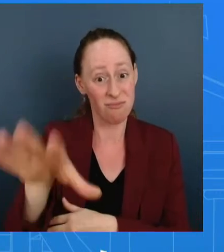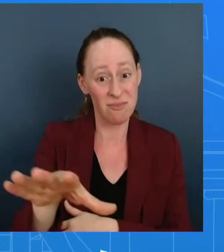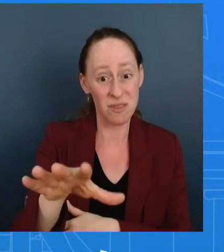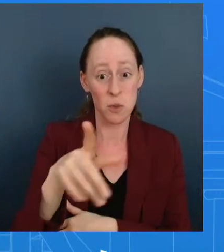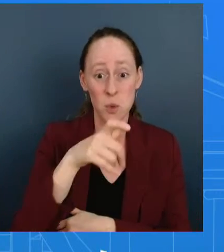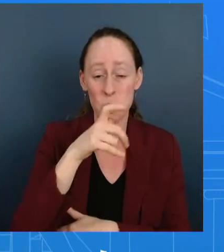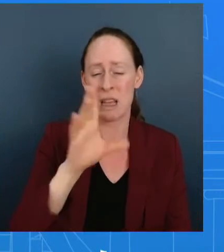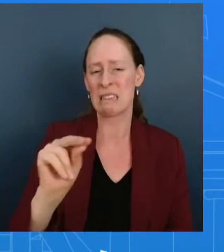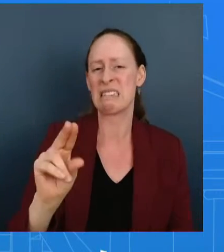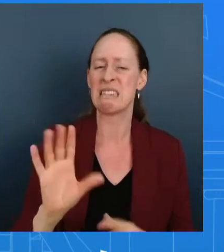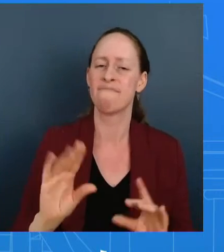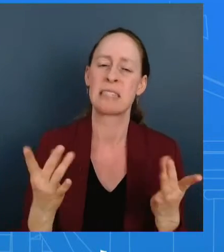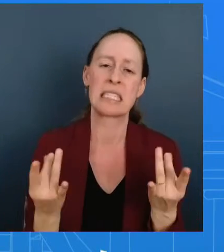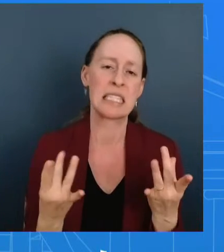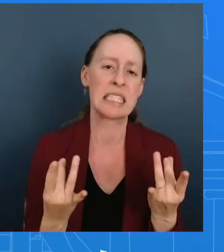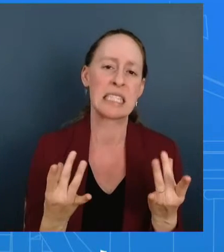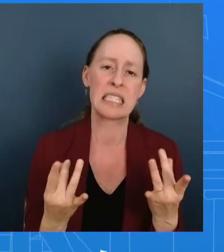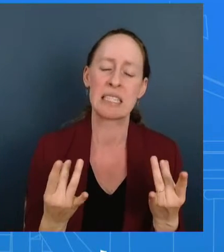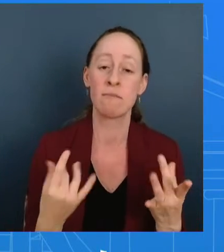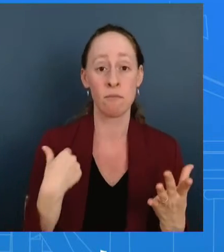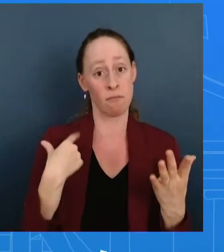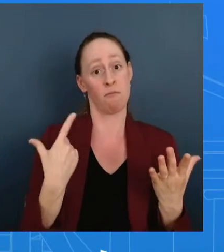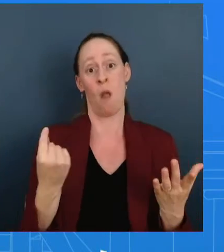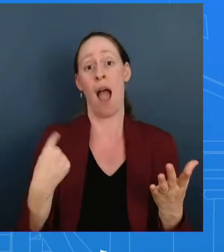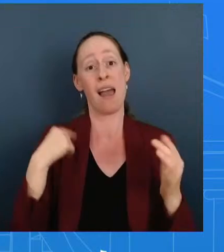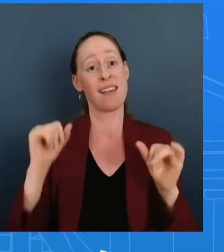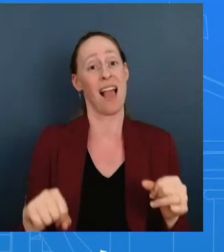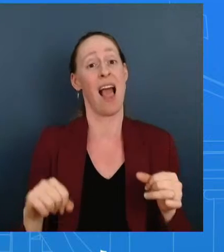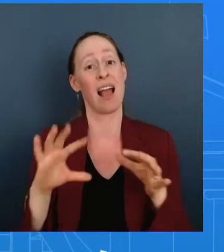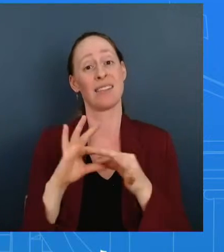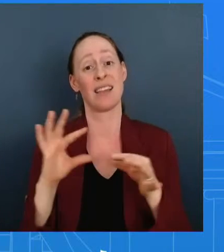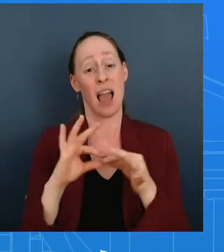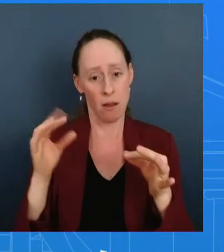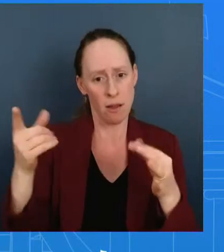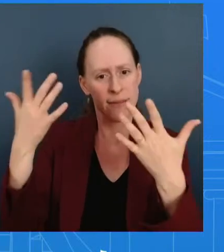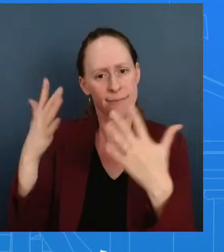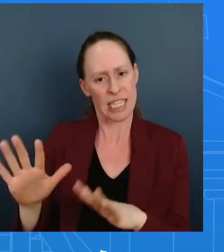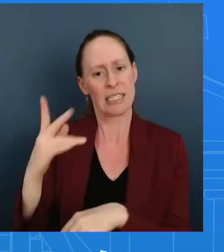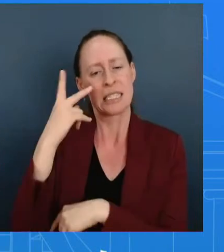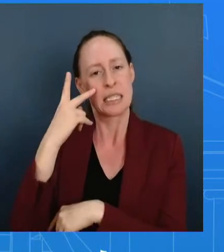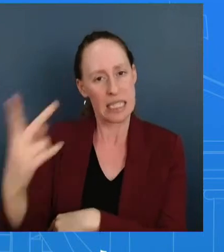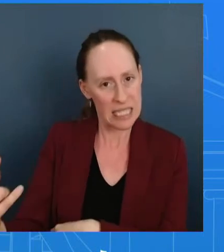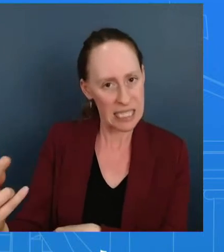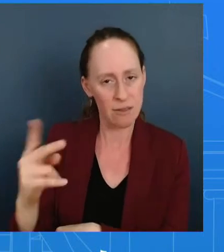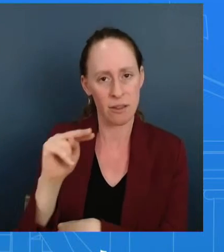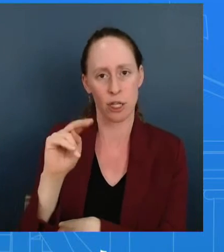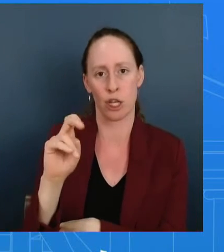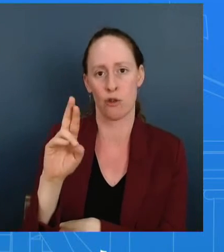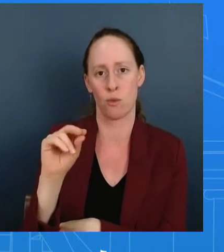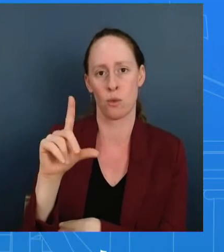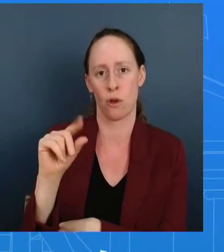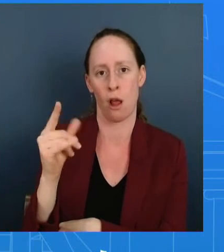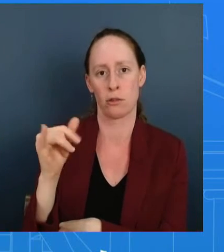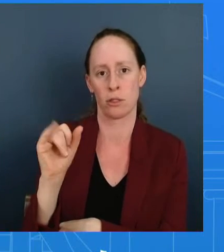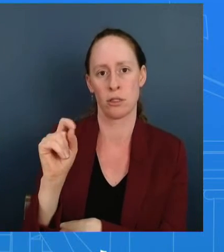three times -- not more -- The Press: Is that a Walter Reed or here? Ms. Jean-Pierre: Not -- not more than that. The Press: Okay. Ms. Jean-Pierre: Not more than that. He has seen a neurologist three times,